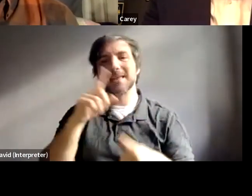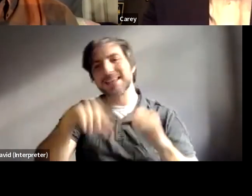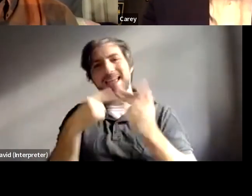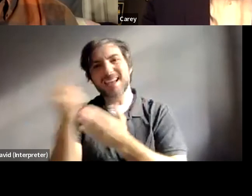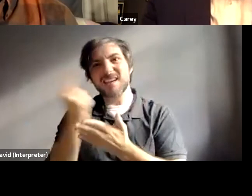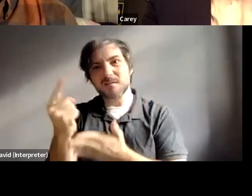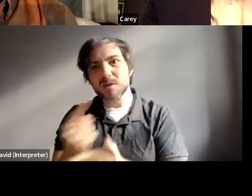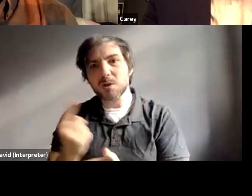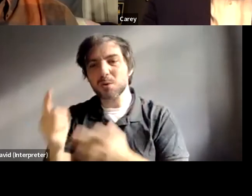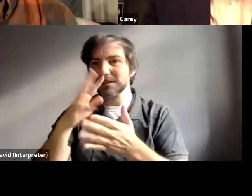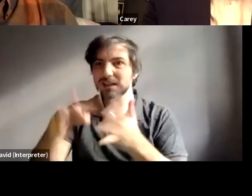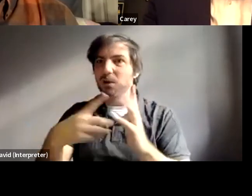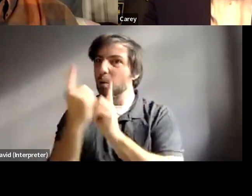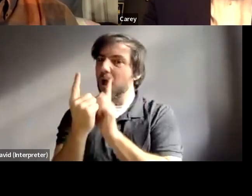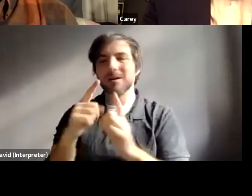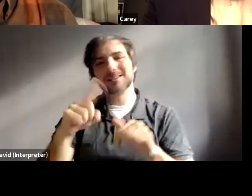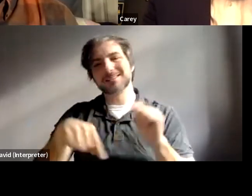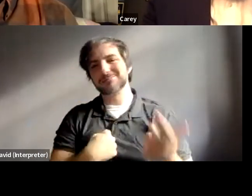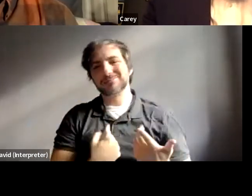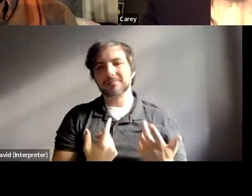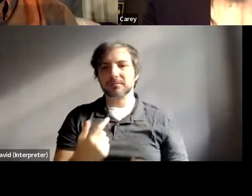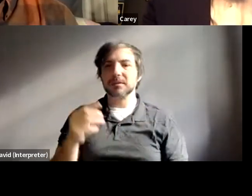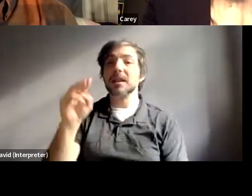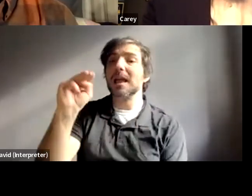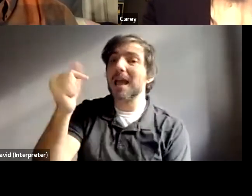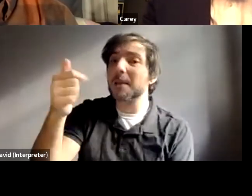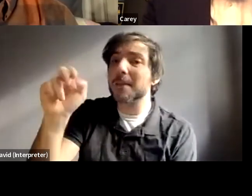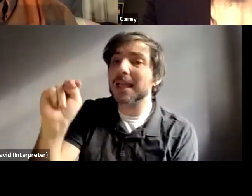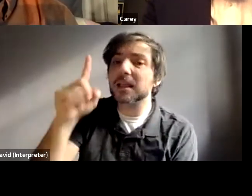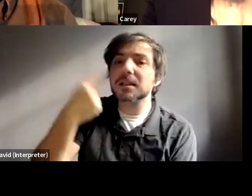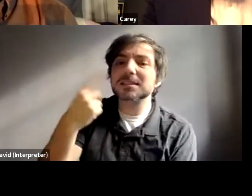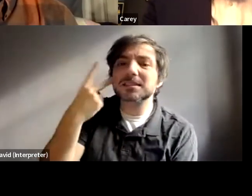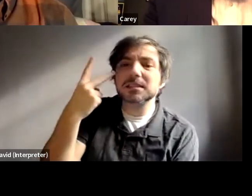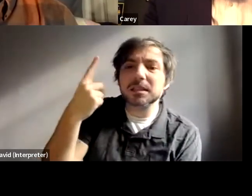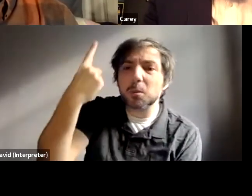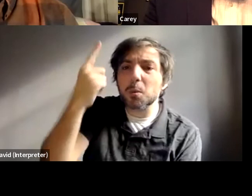Carey, we have a hand raised.